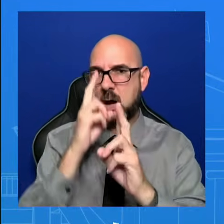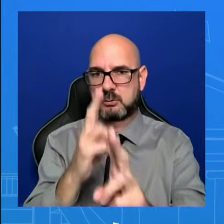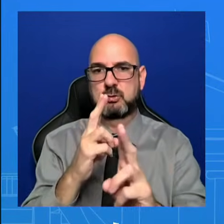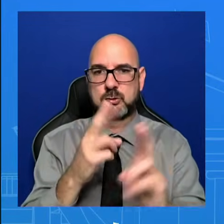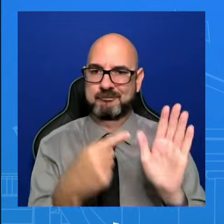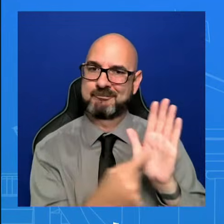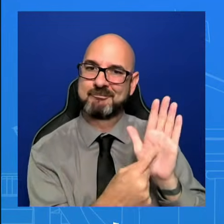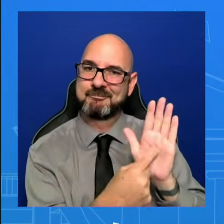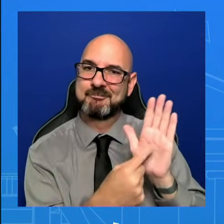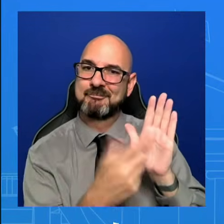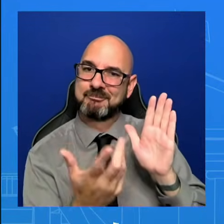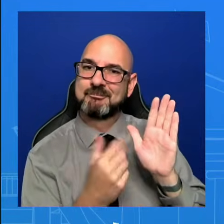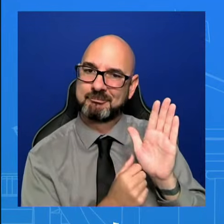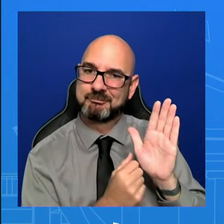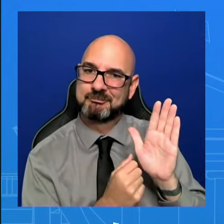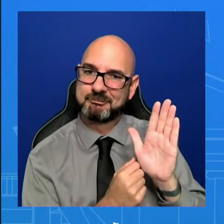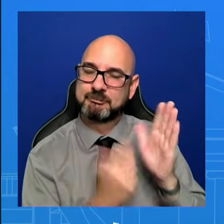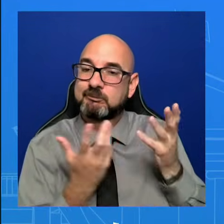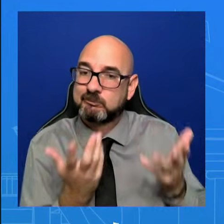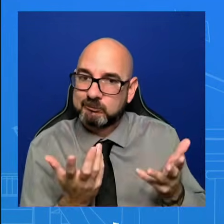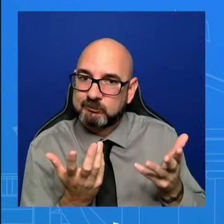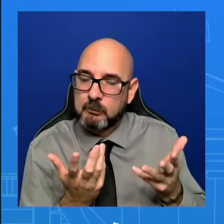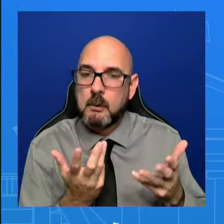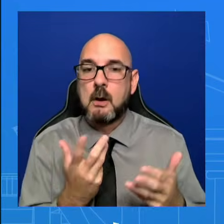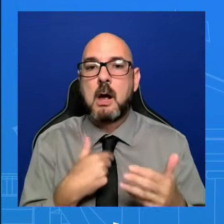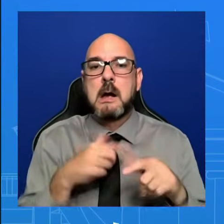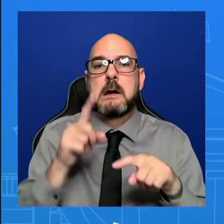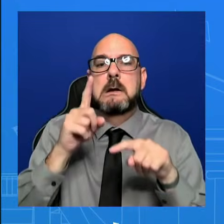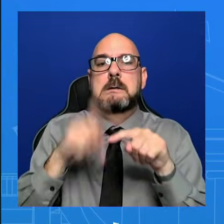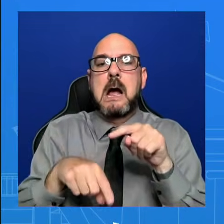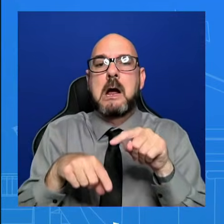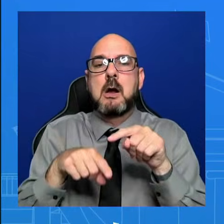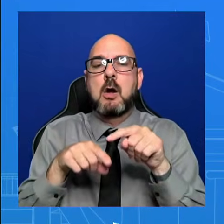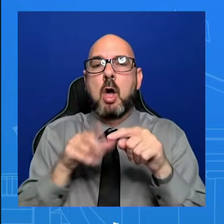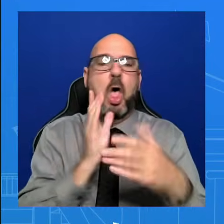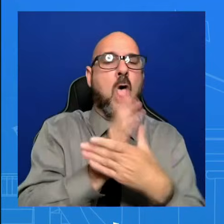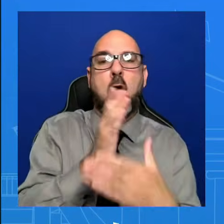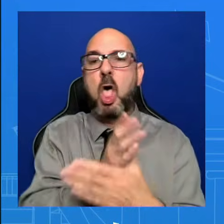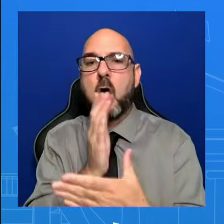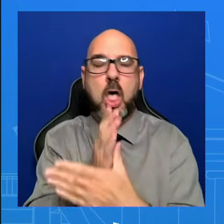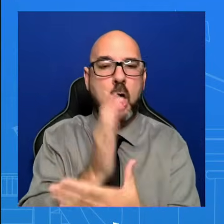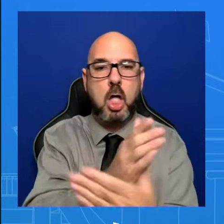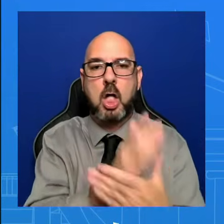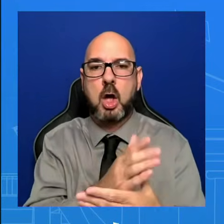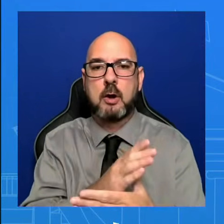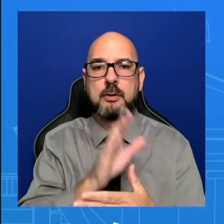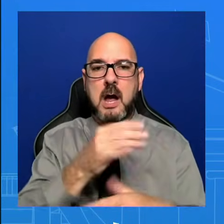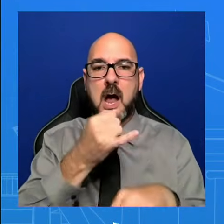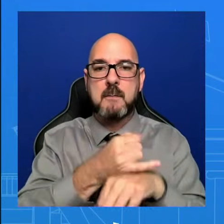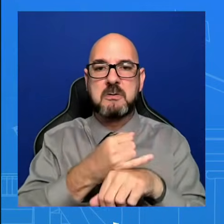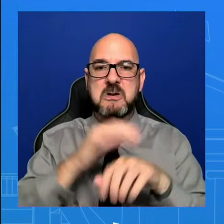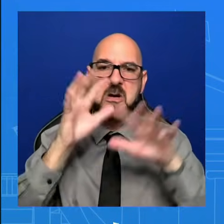you know, we cannot disturb campuses in the way of taking over buildings, in the way that we have seen.